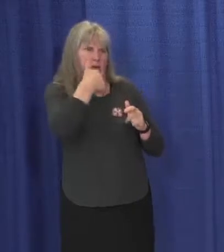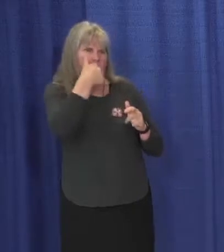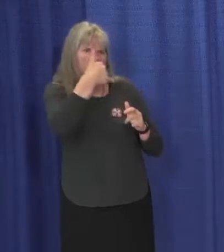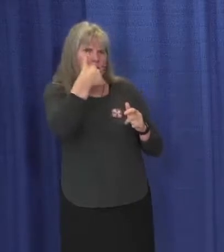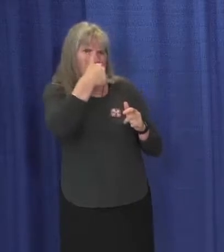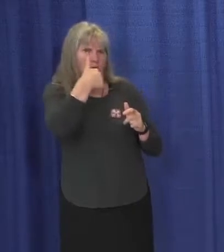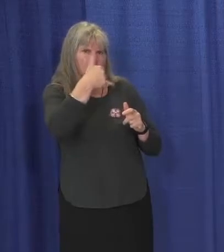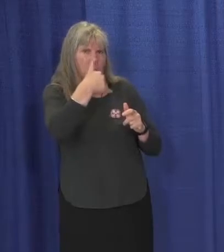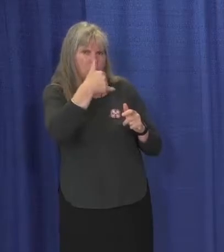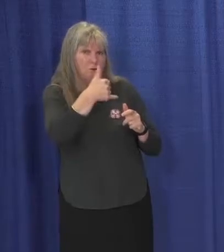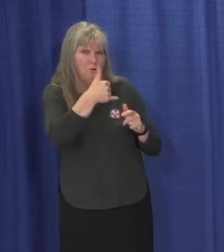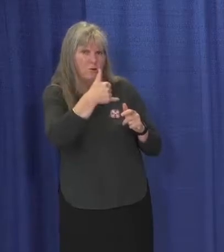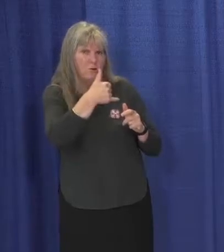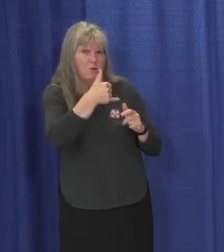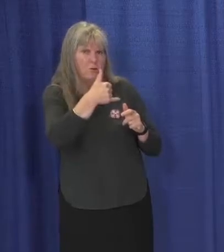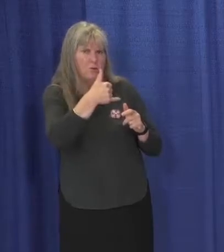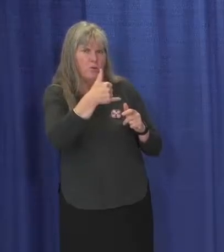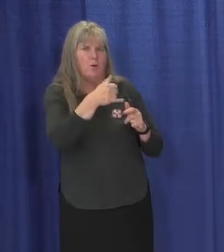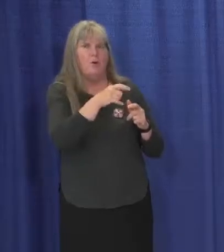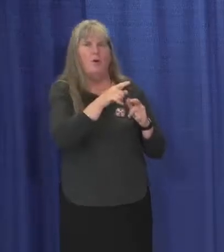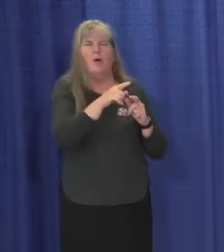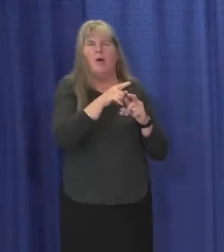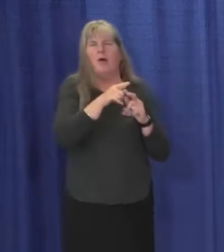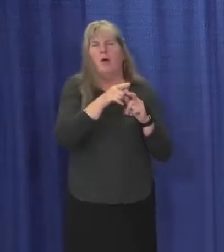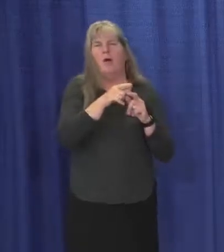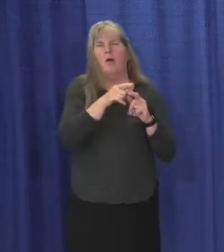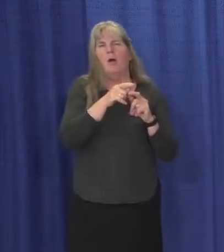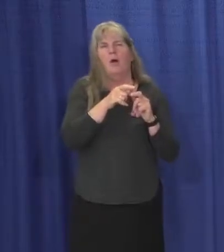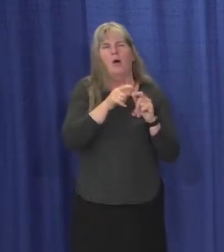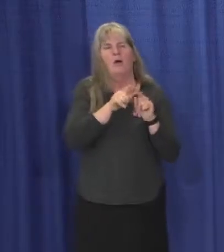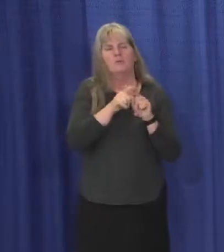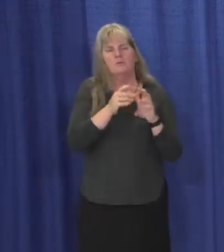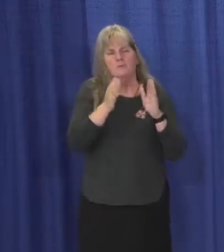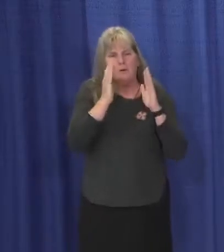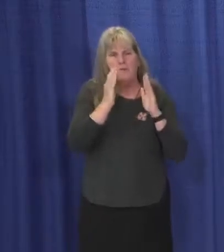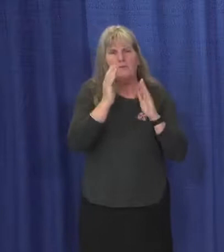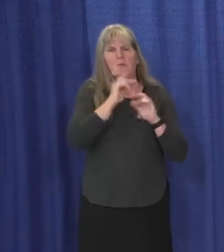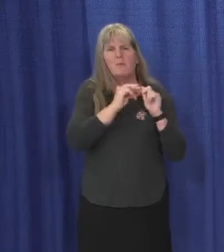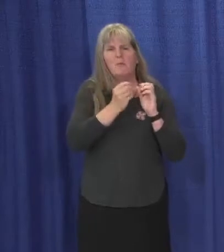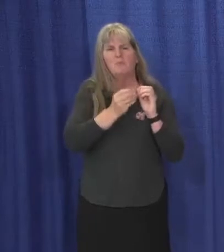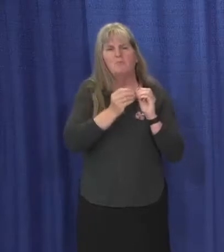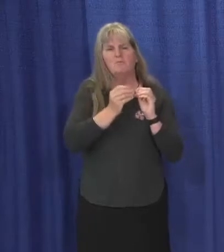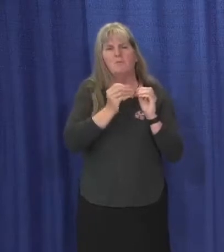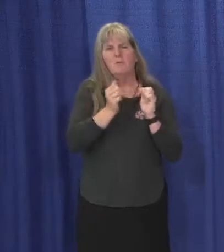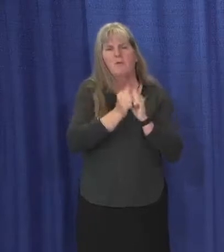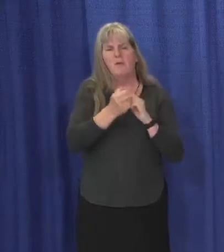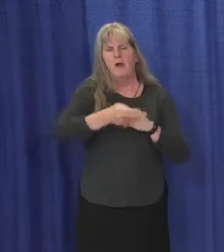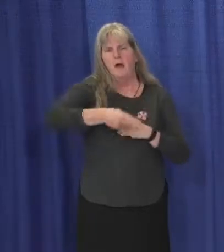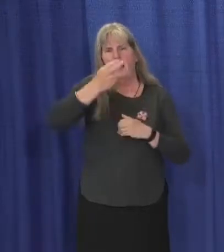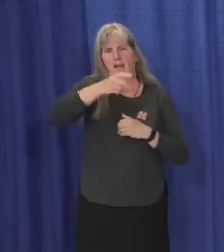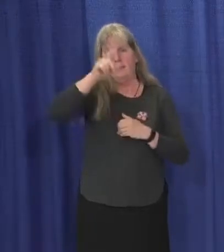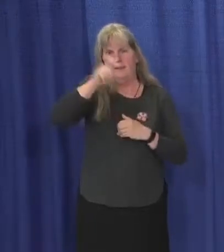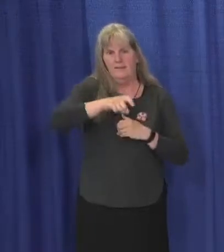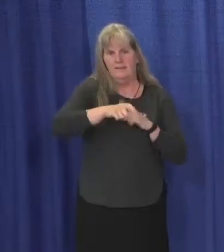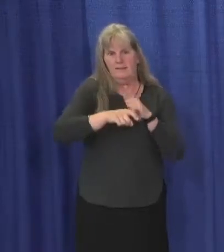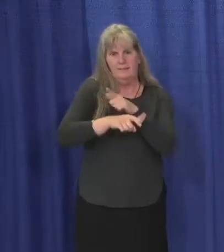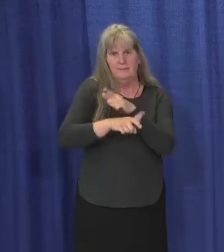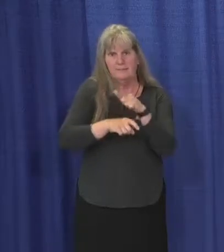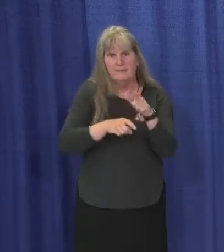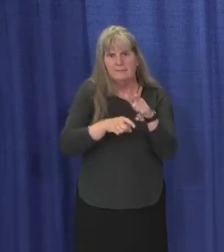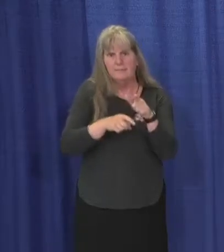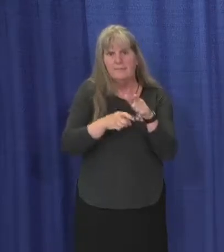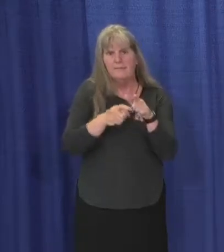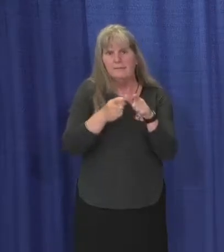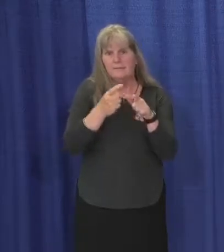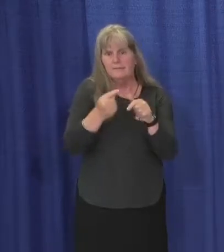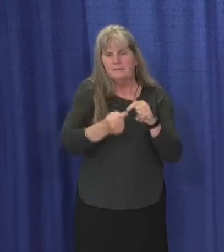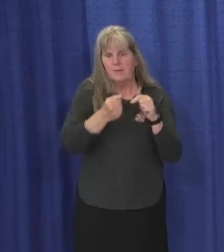daily calls.